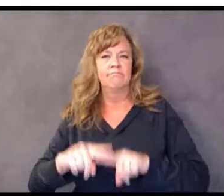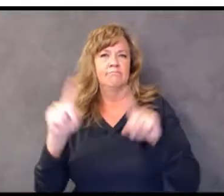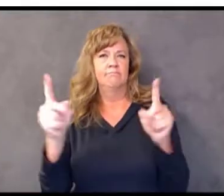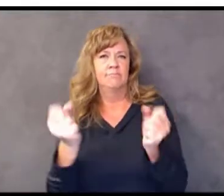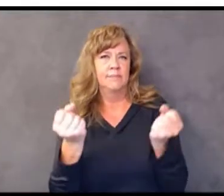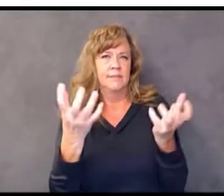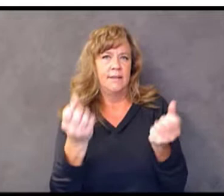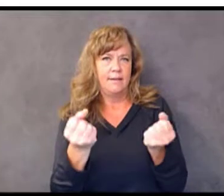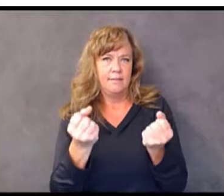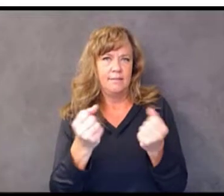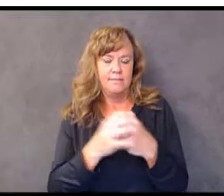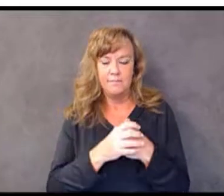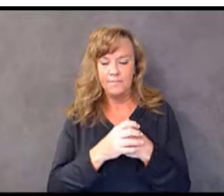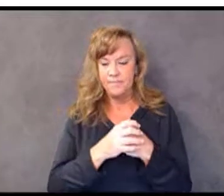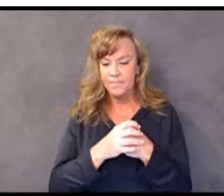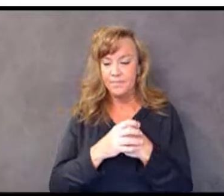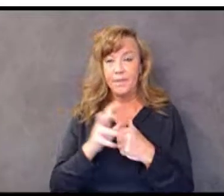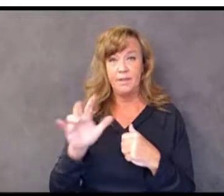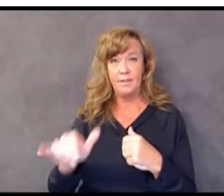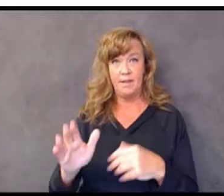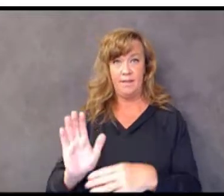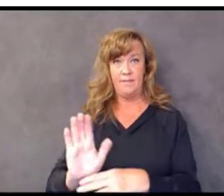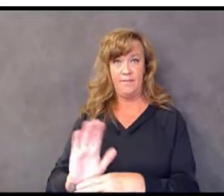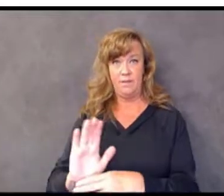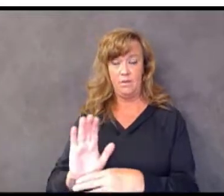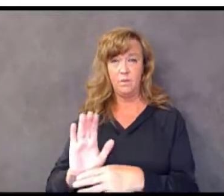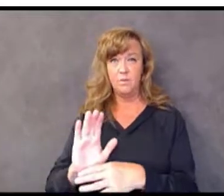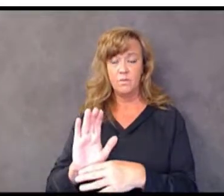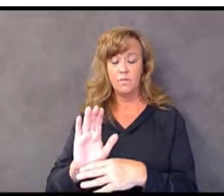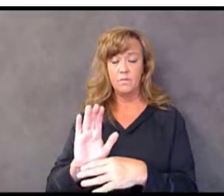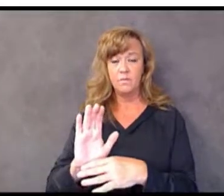The video demonstration following shows three word choices.